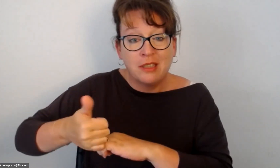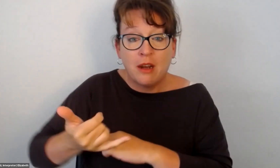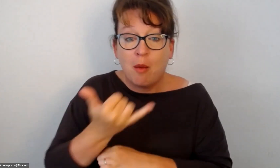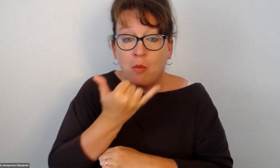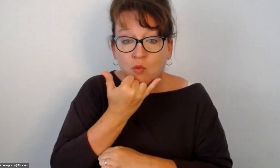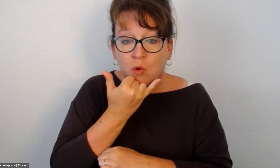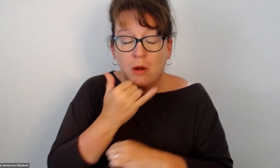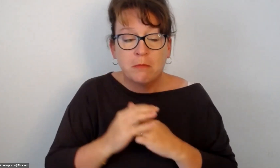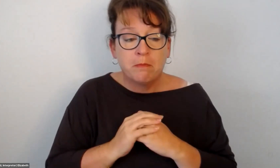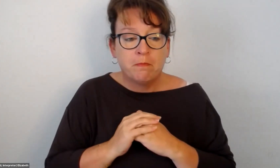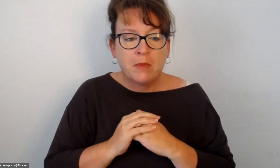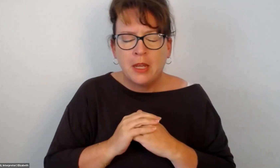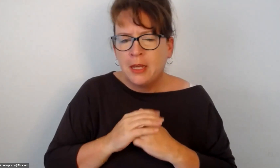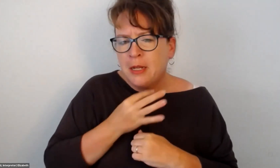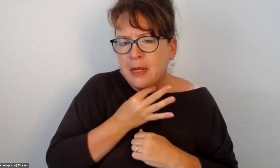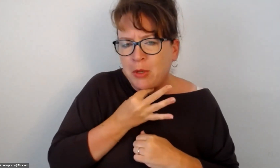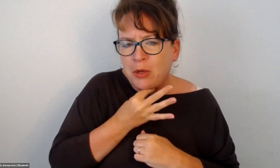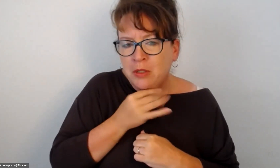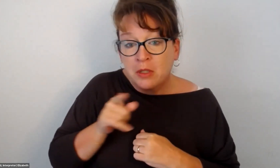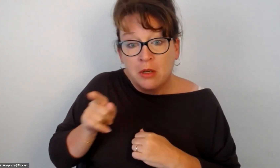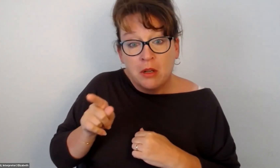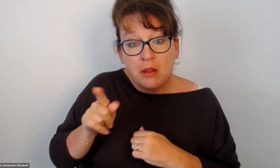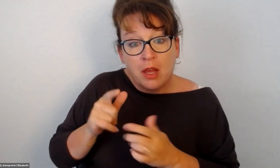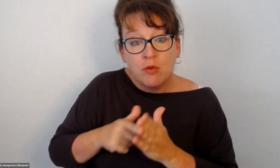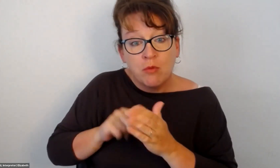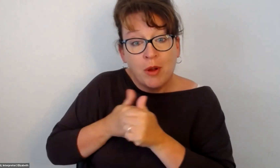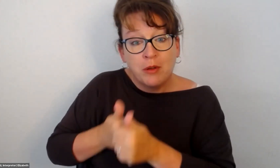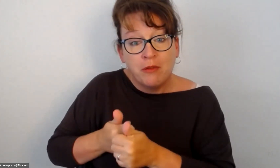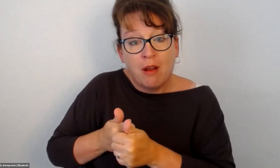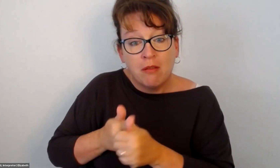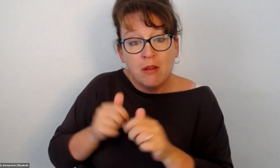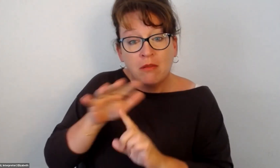addressing, as you can see from the map here, we have air quality issues across the country.